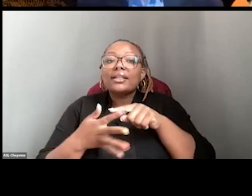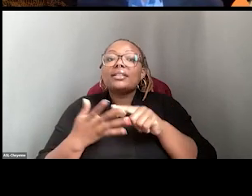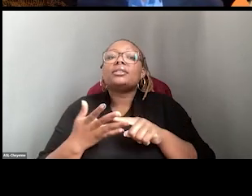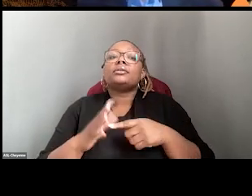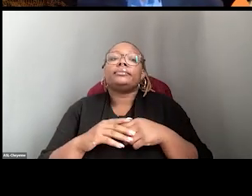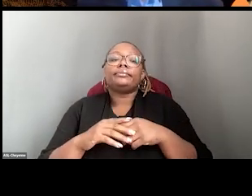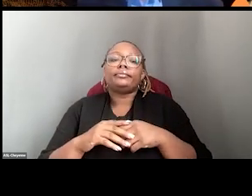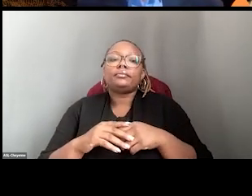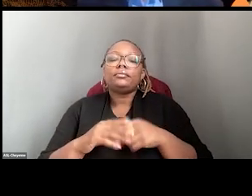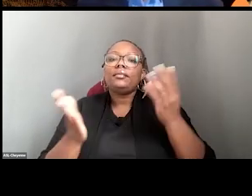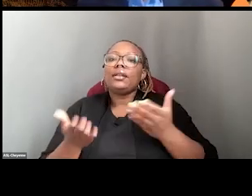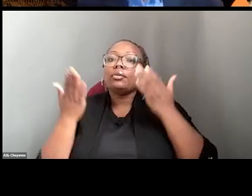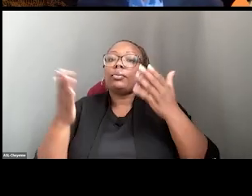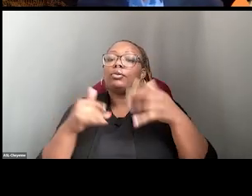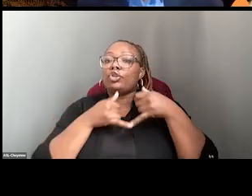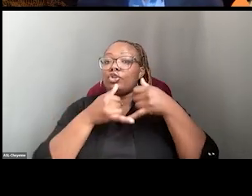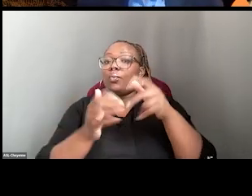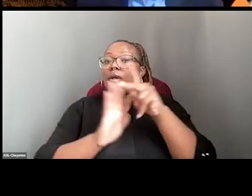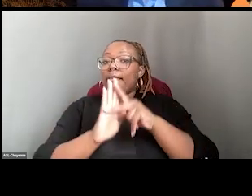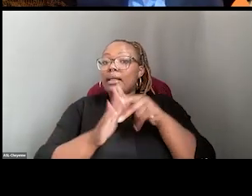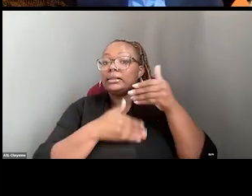and Procedures Guide, the PAPP Guide.